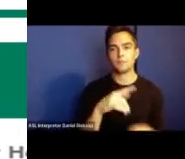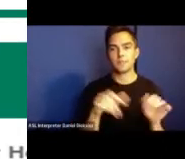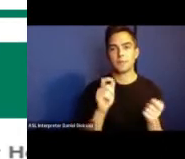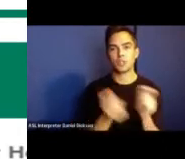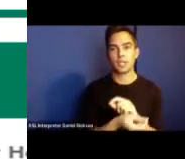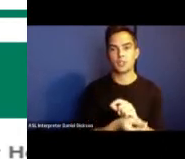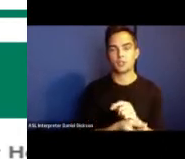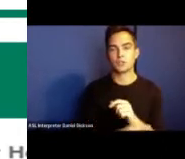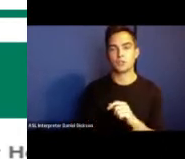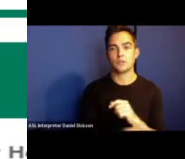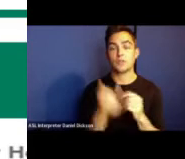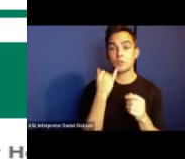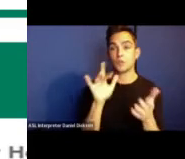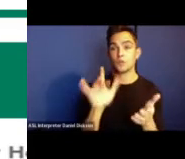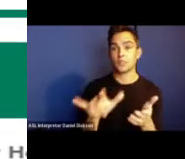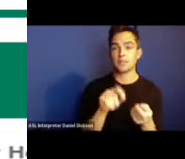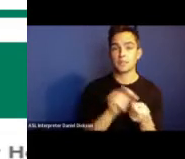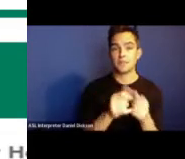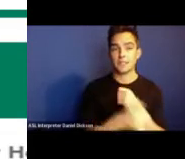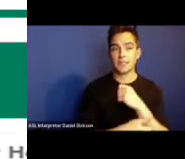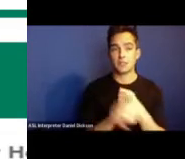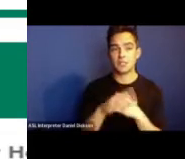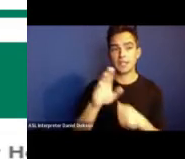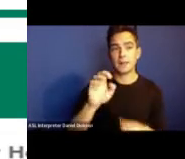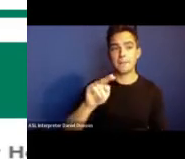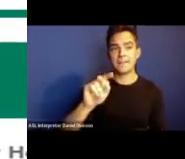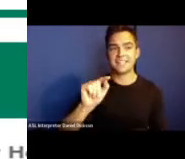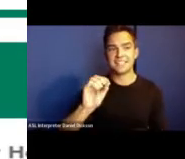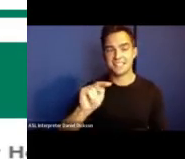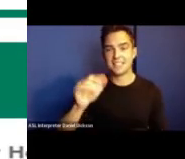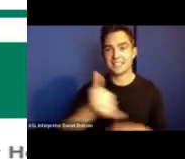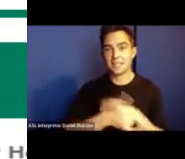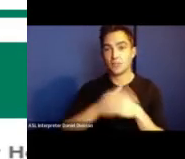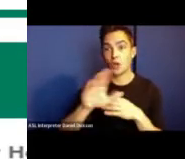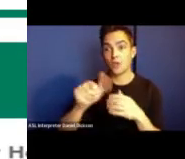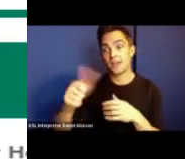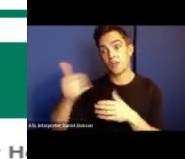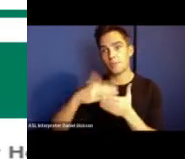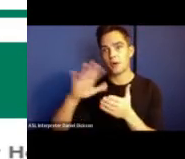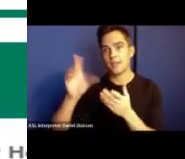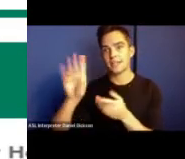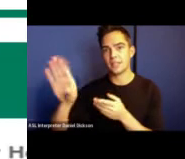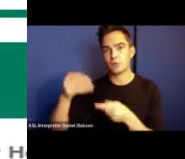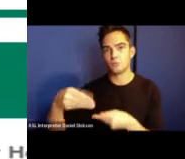So if you were to click a specific county, such as Benton County, all of the other pieces of the dashboard would filter